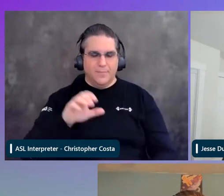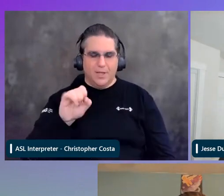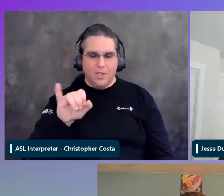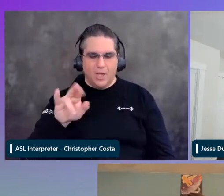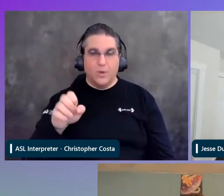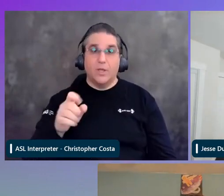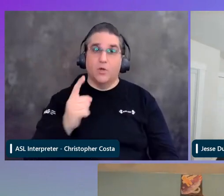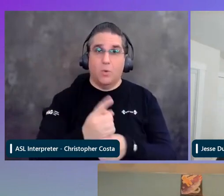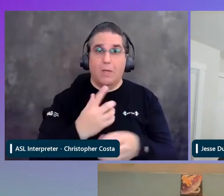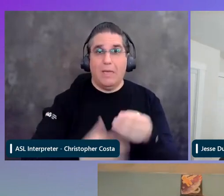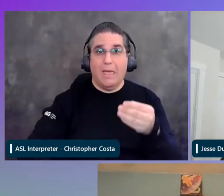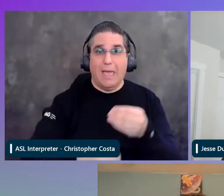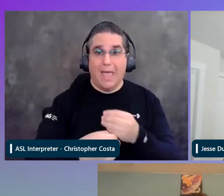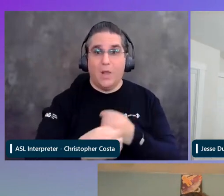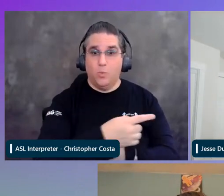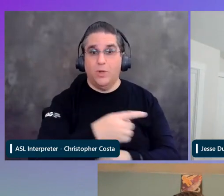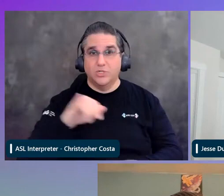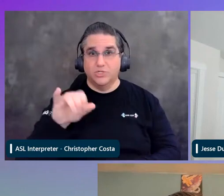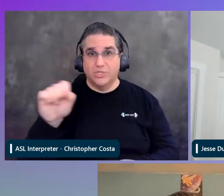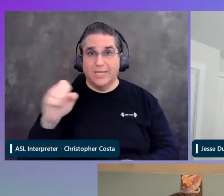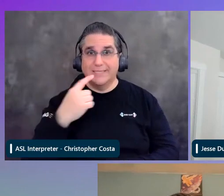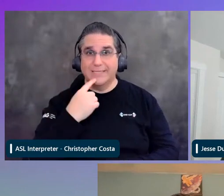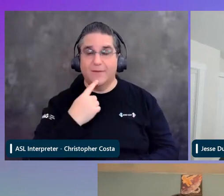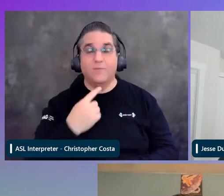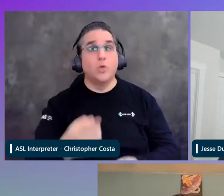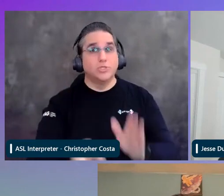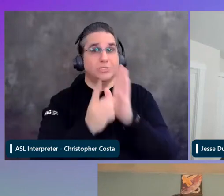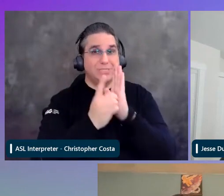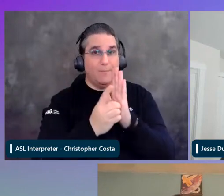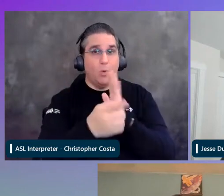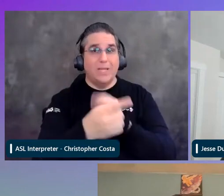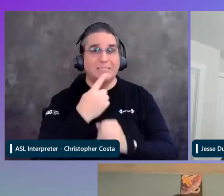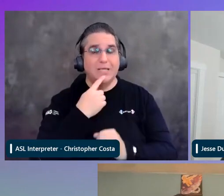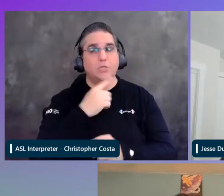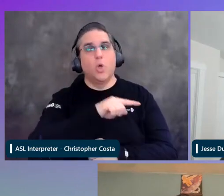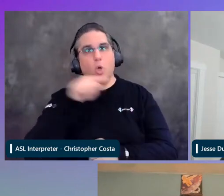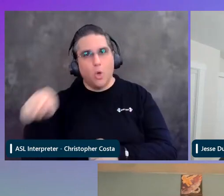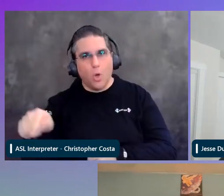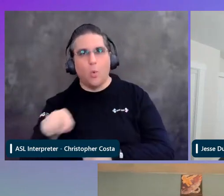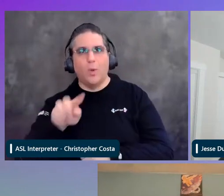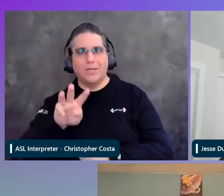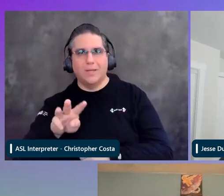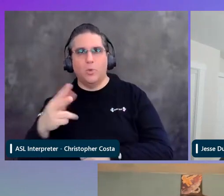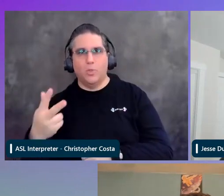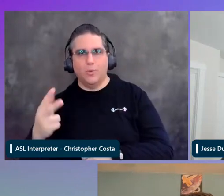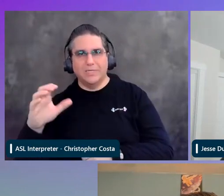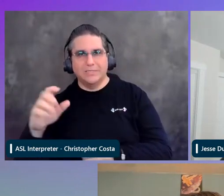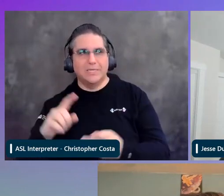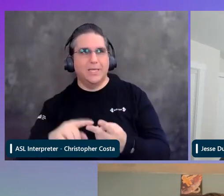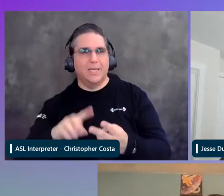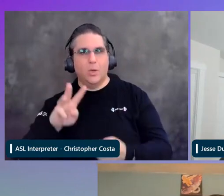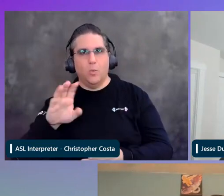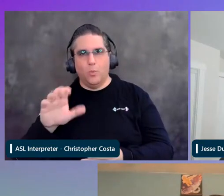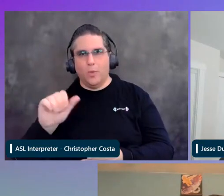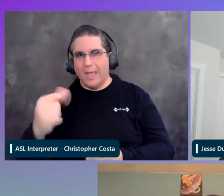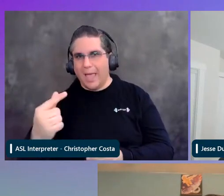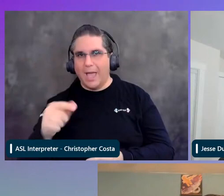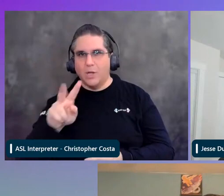on the demos, because in the demos we say go out to W3, c, wcaG, you know, 2.1. Um, but you